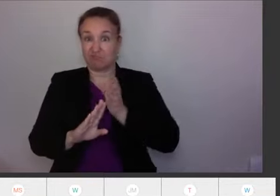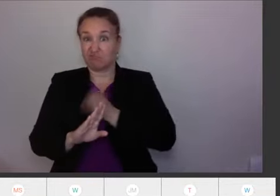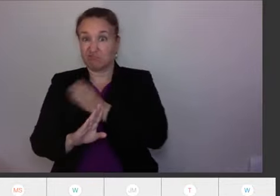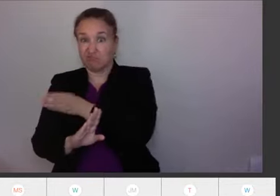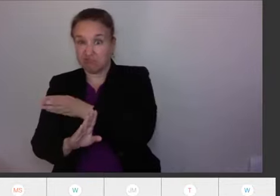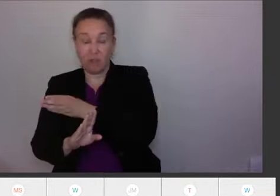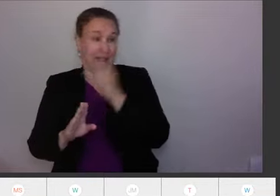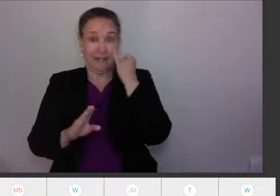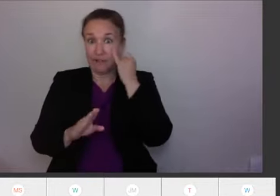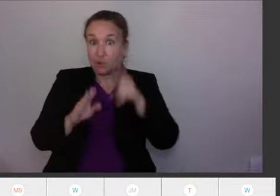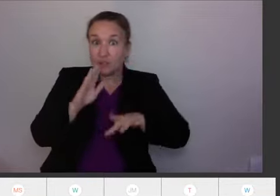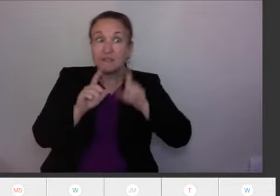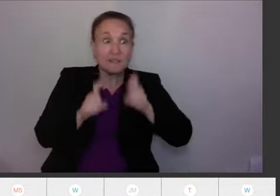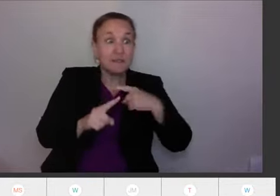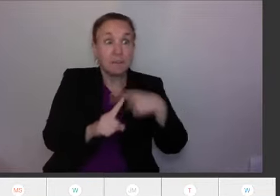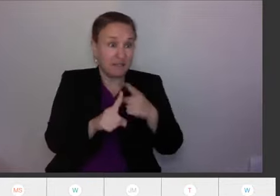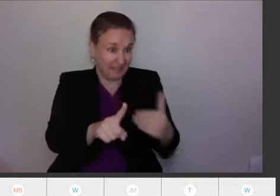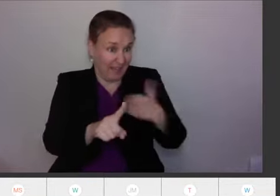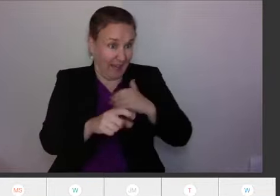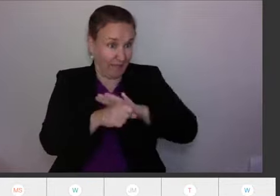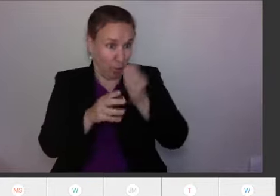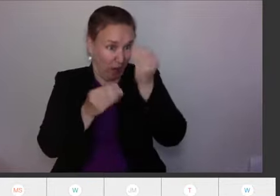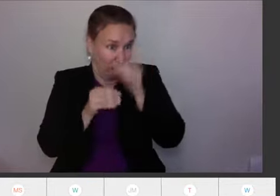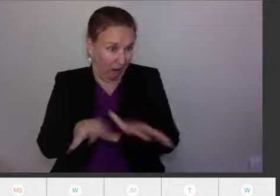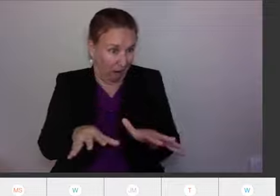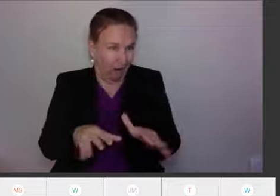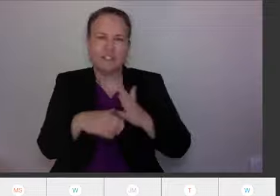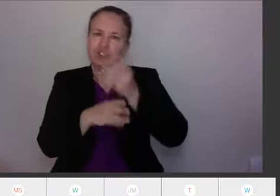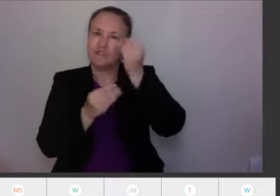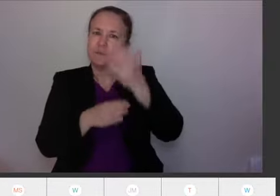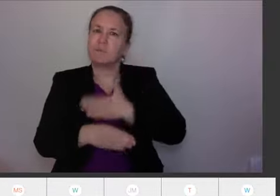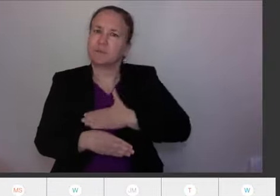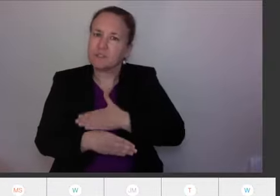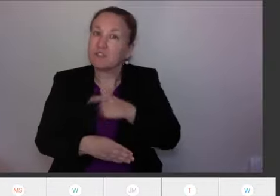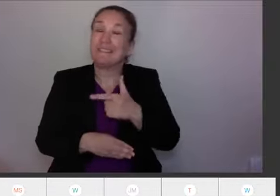positive can't stress enough how important it is to cooperate with